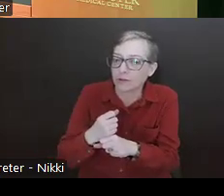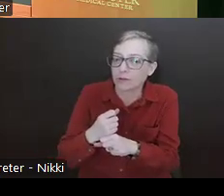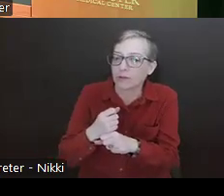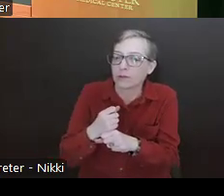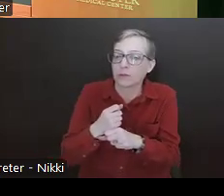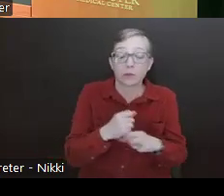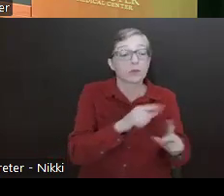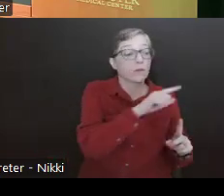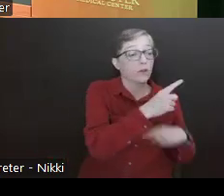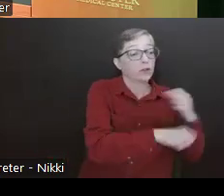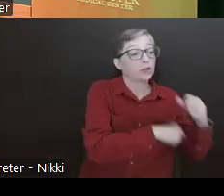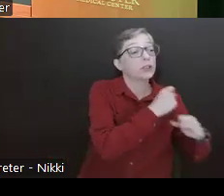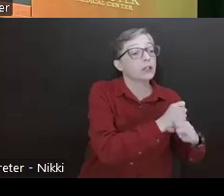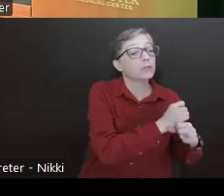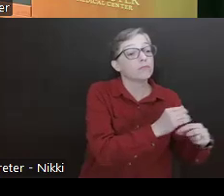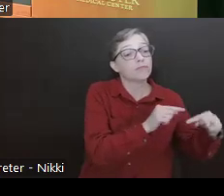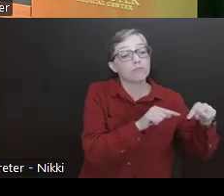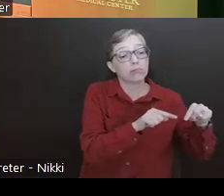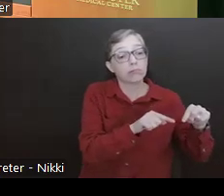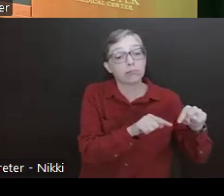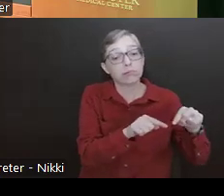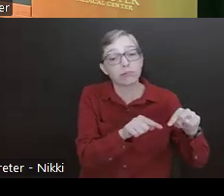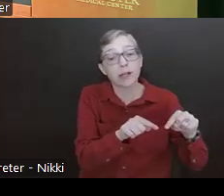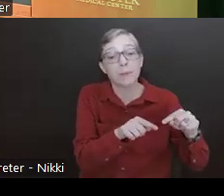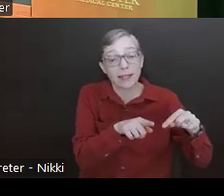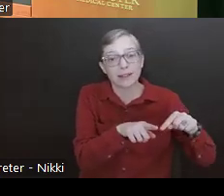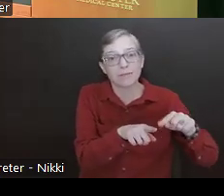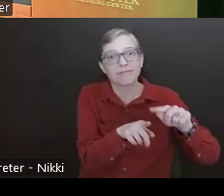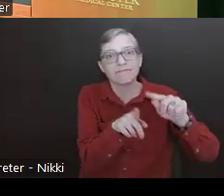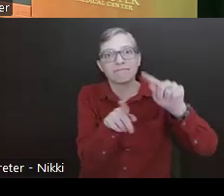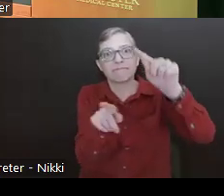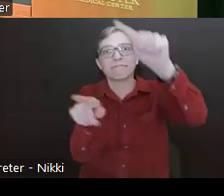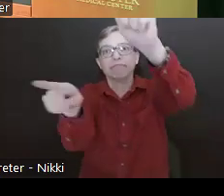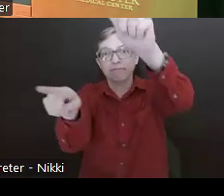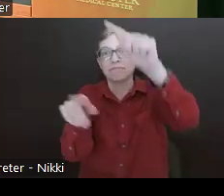actually has a protective effect in terms of major adverse cardiac events why would you why